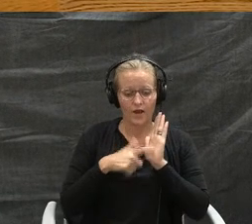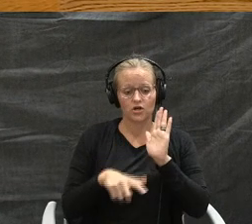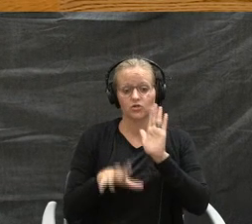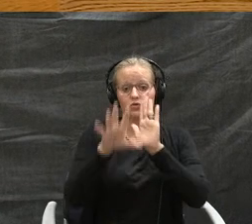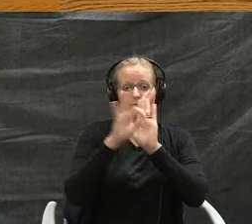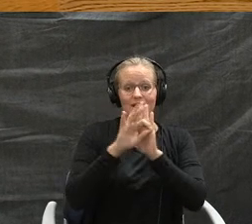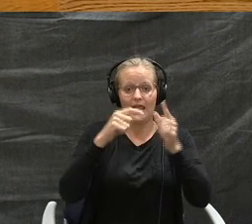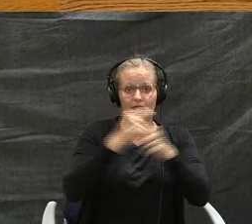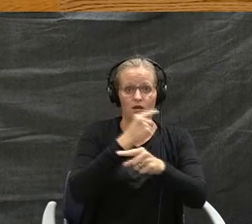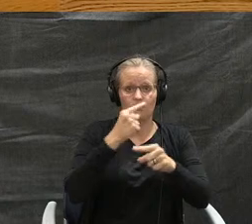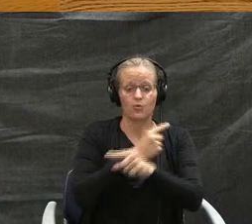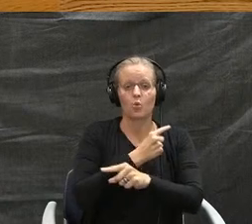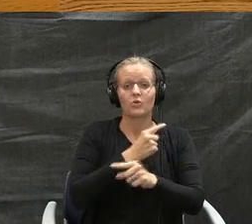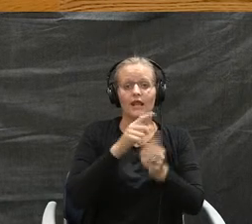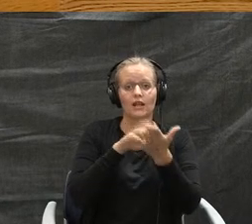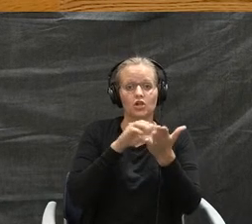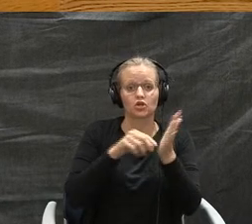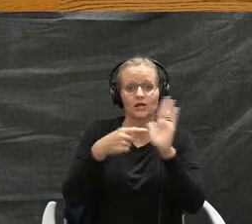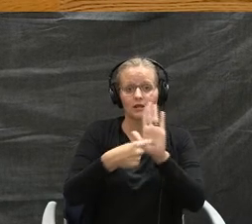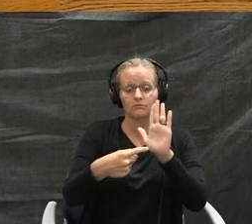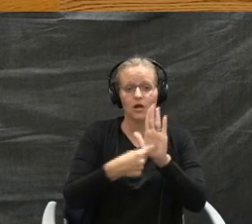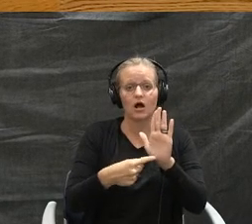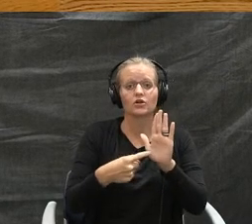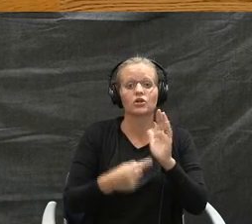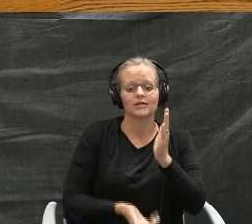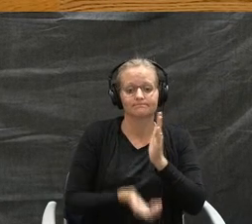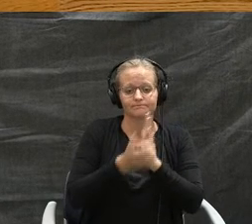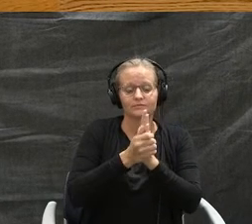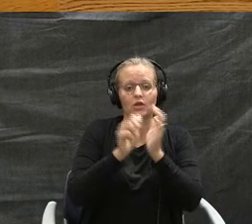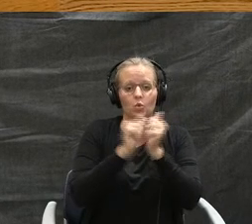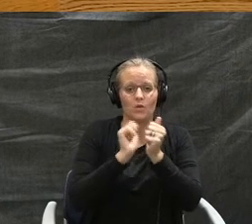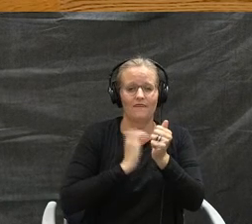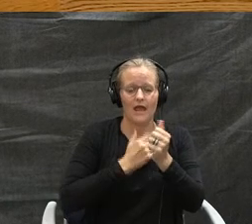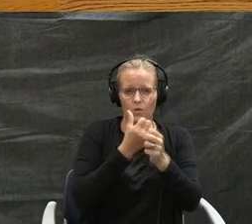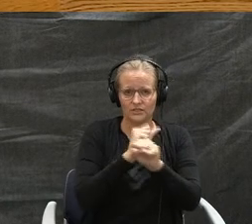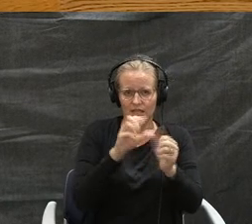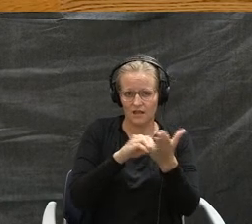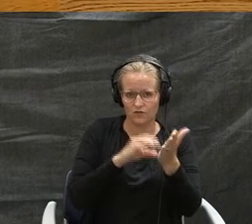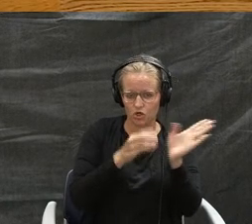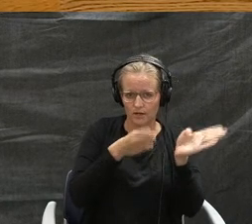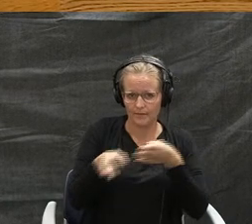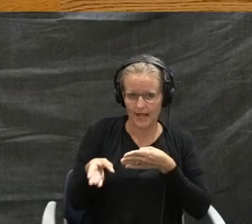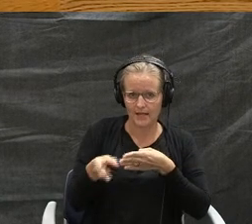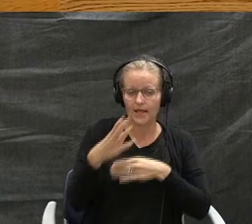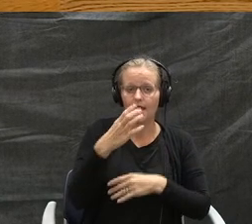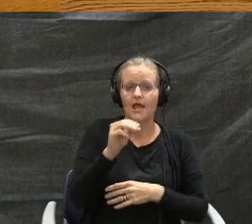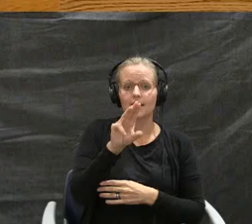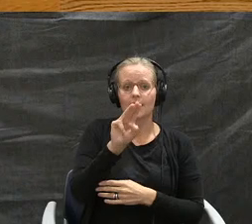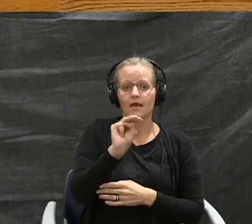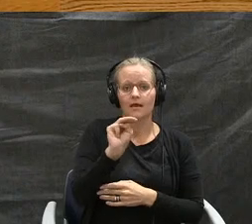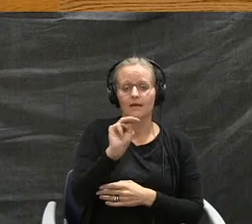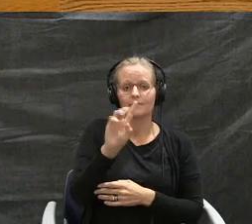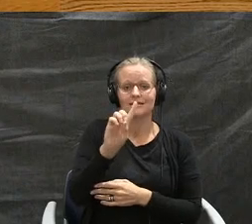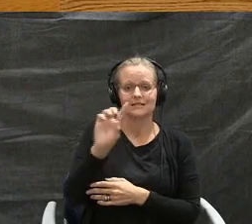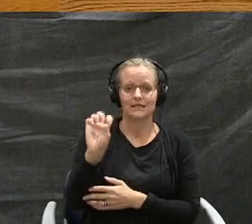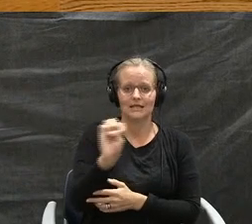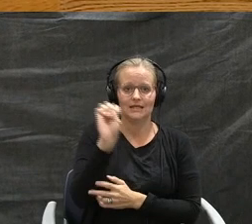within subject to the safe learning plan. Whereas them in Otona Minnesota Department of Education has issued in May